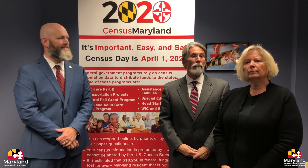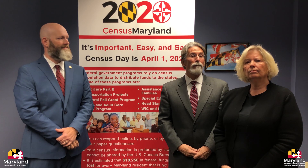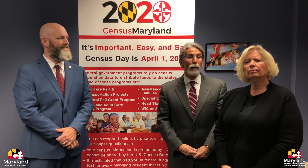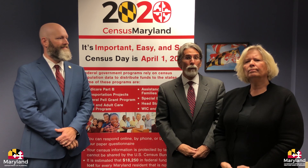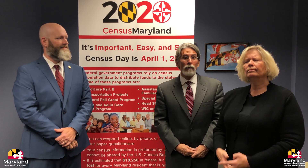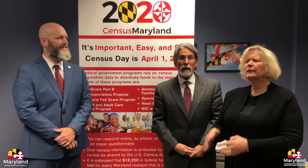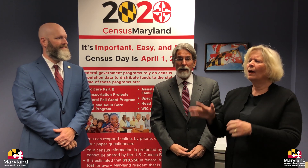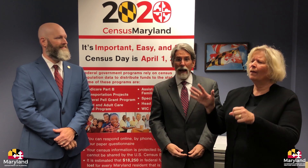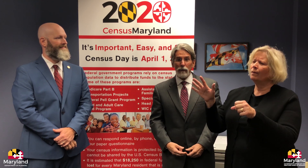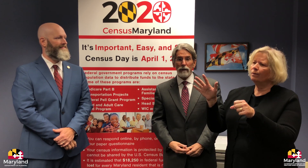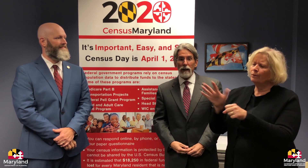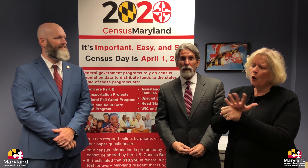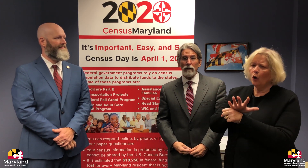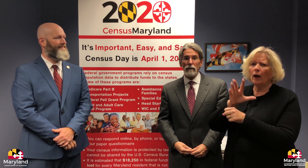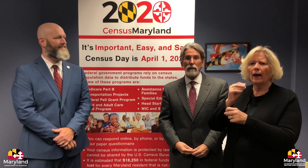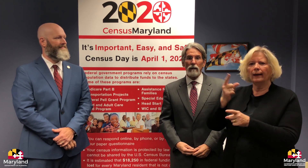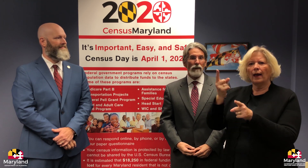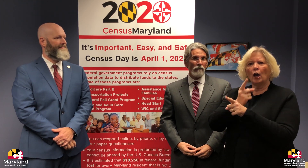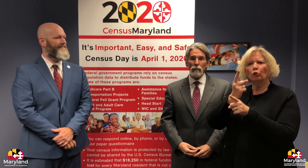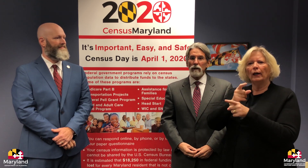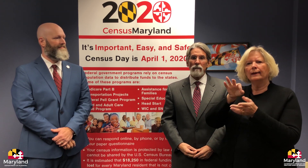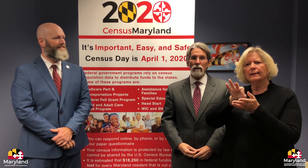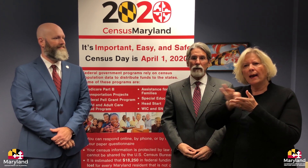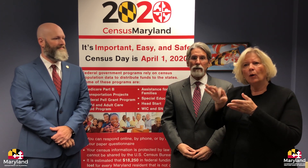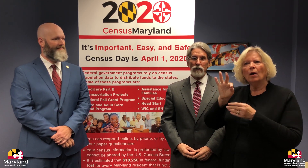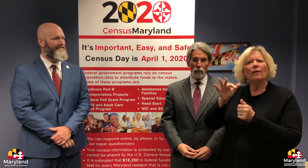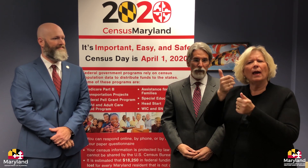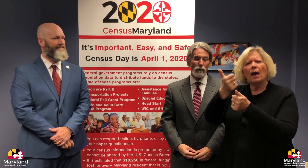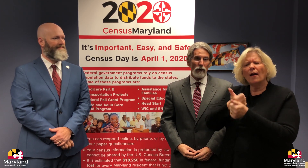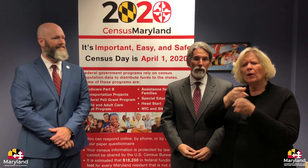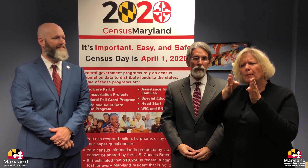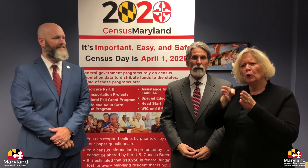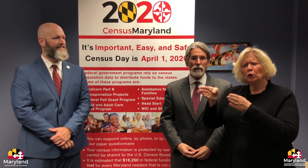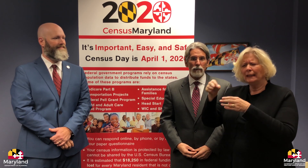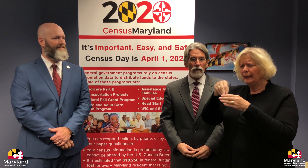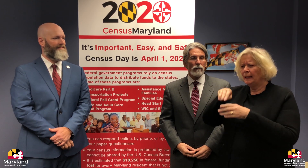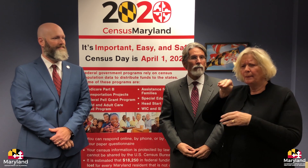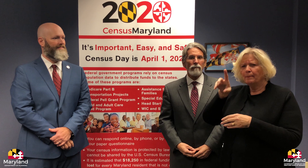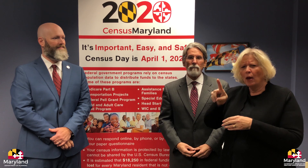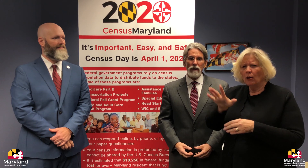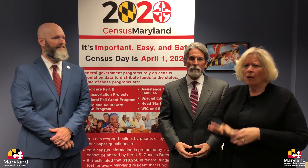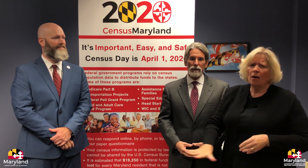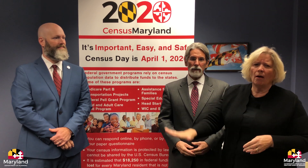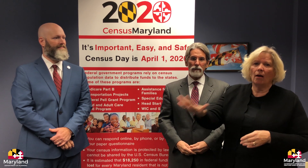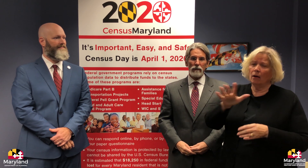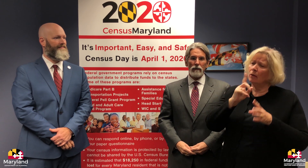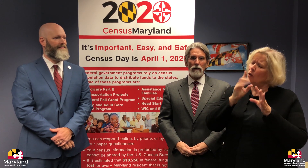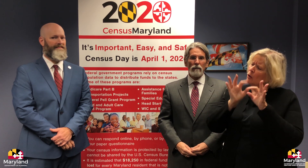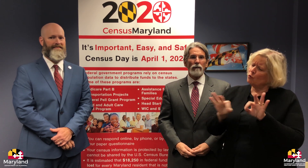Sec. McCord: A full and accurate count of everyone in Maryland in 2020 is critical for many reasons.